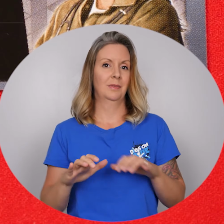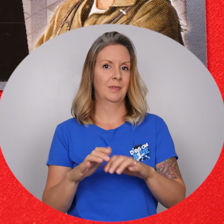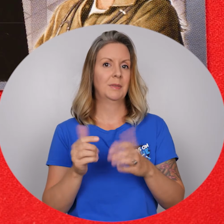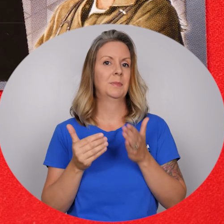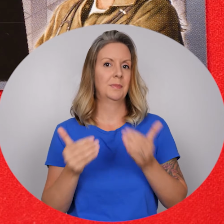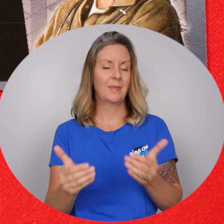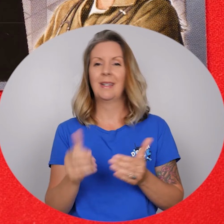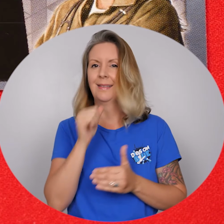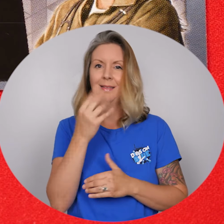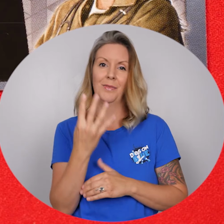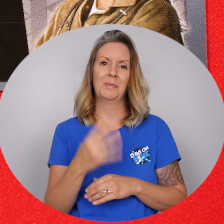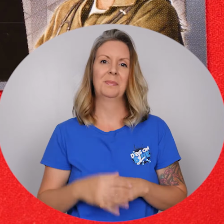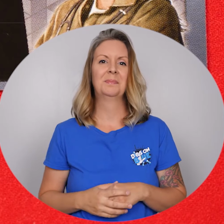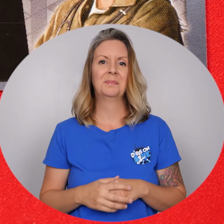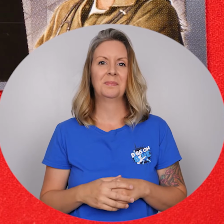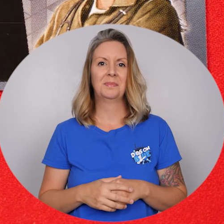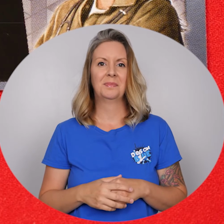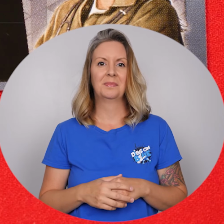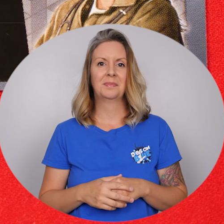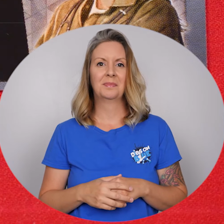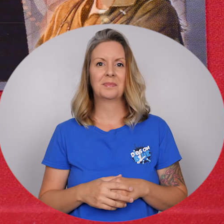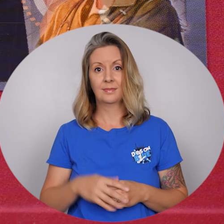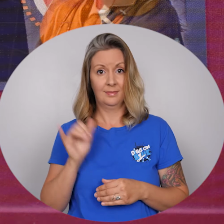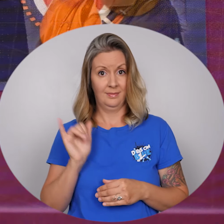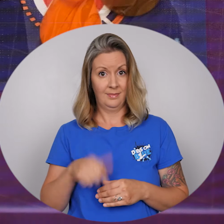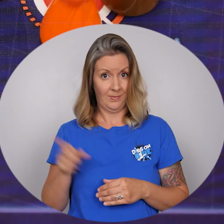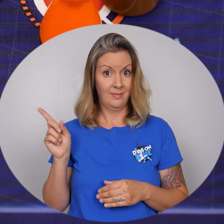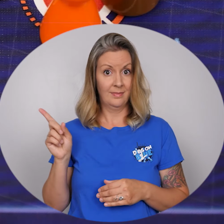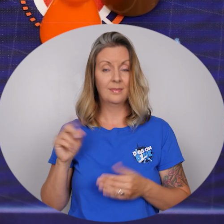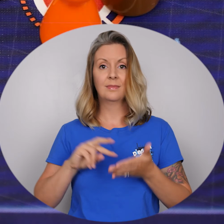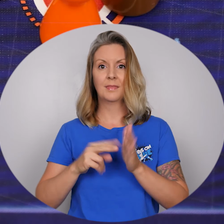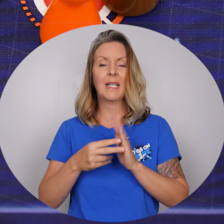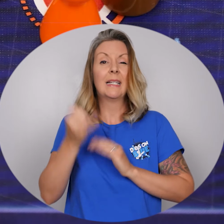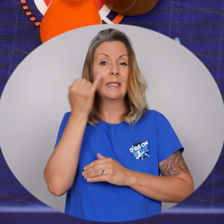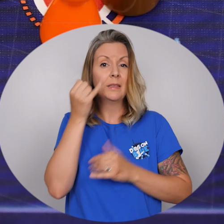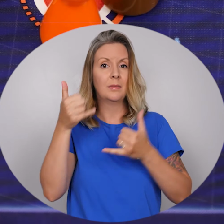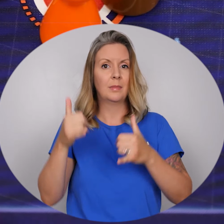actions on their turn, instead of the usual four. The Researcher can give a card to another